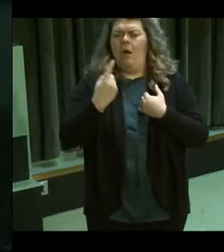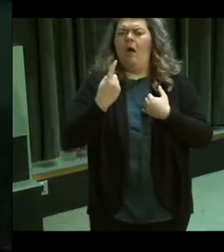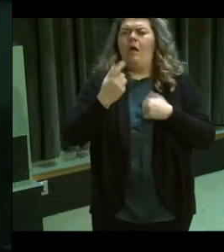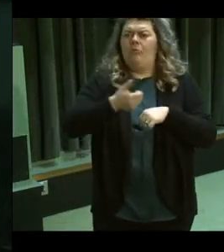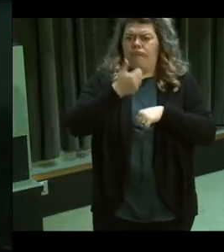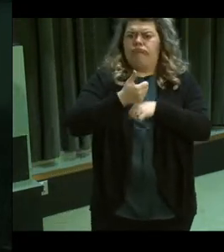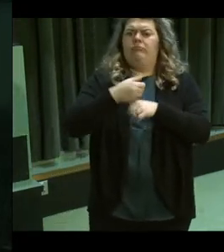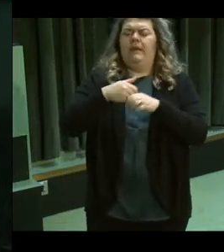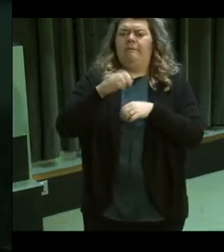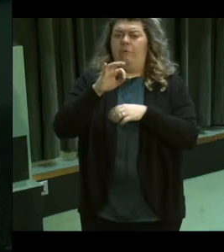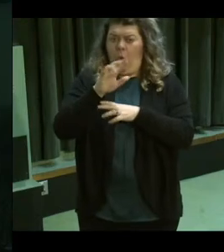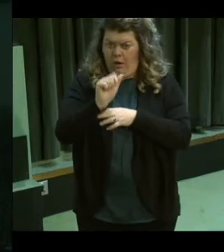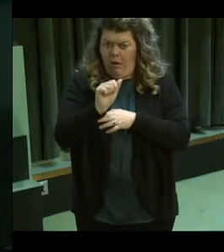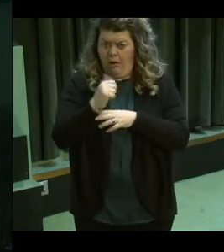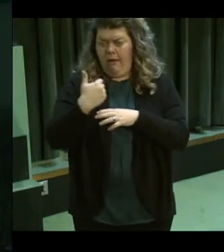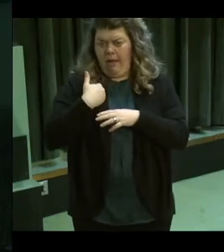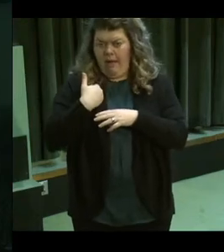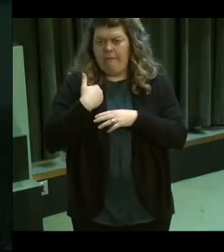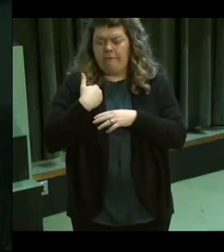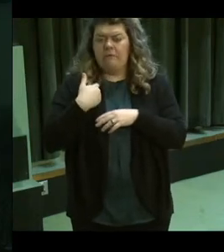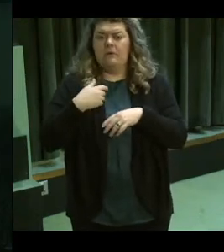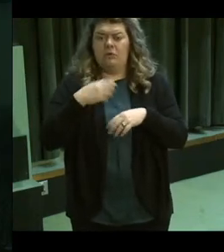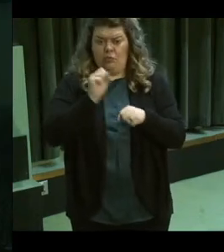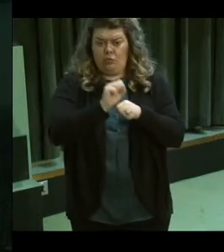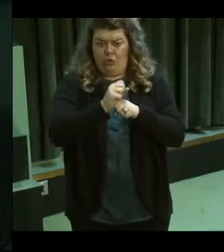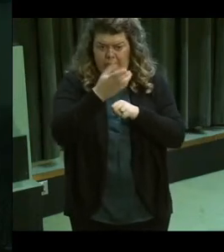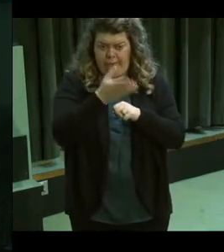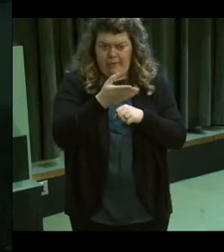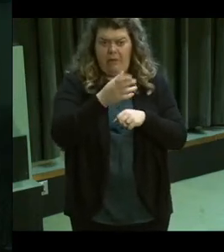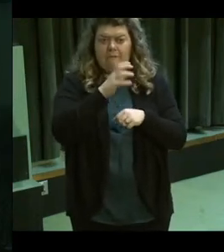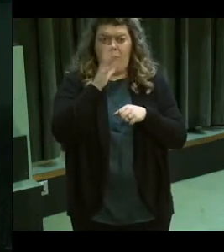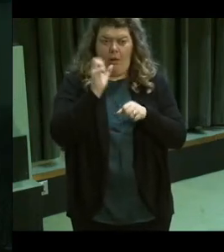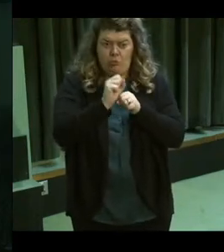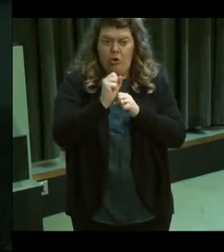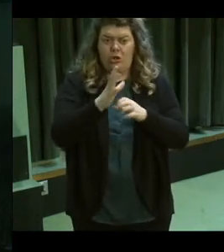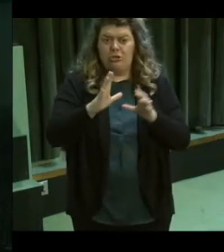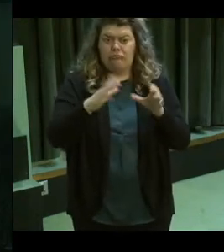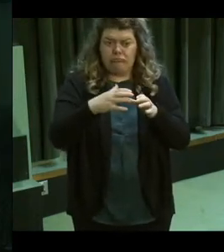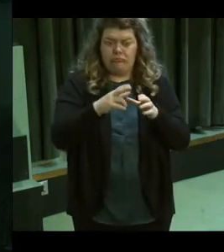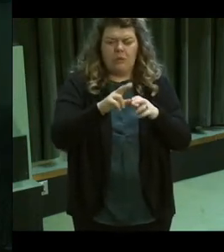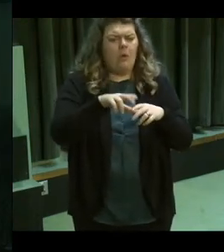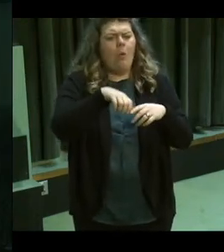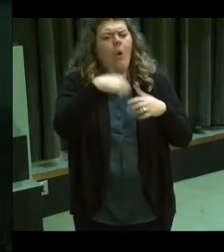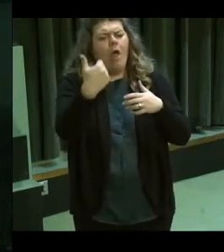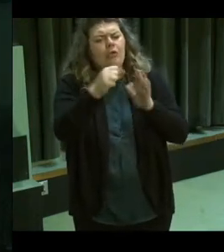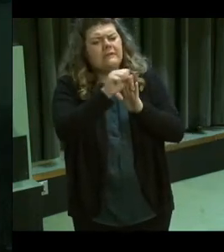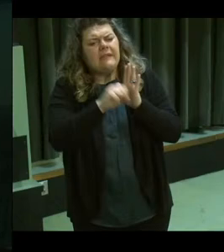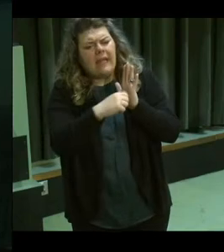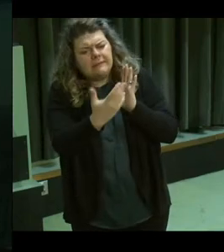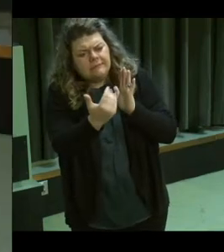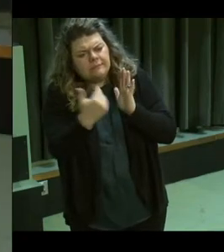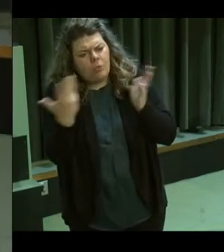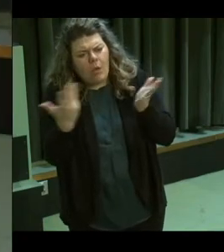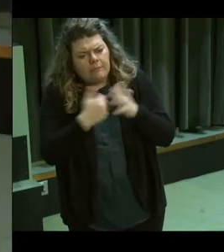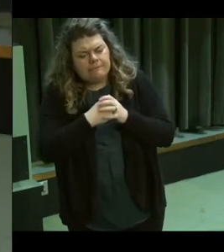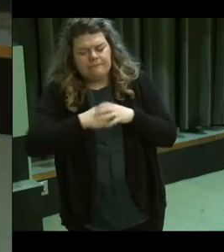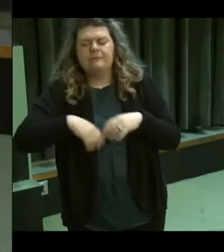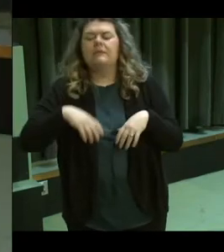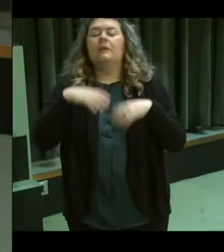farm workers in Florida, in